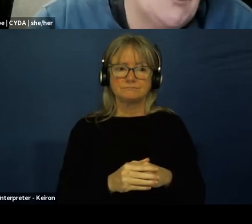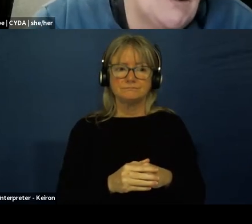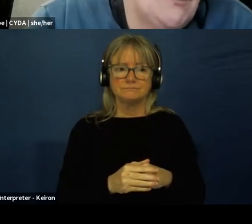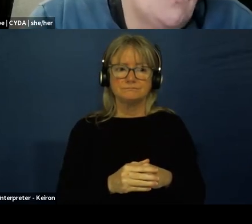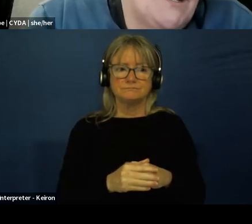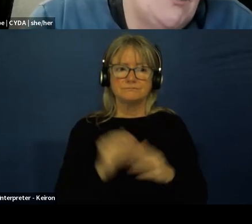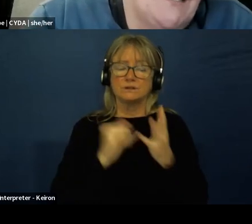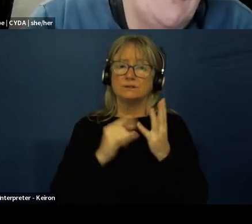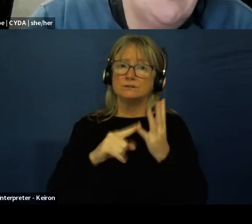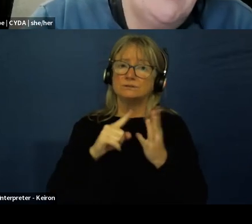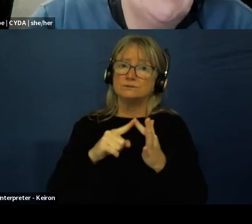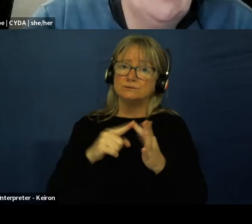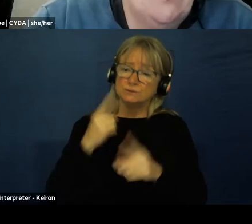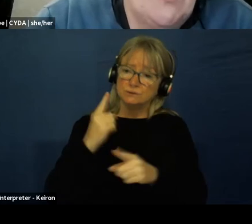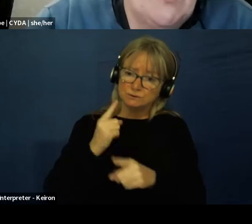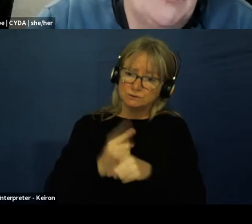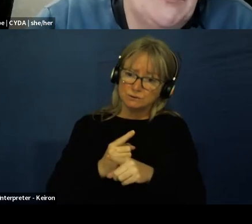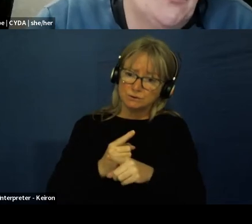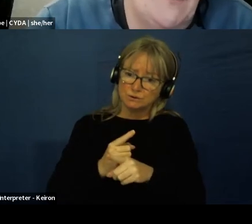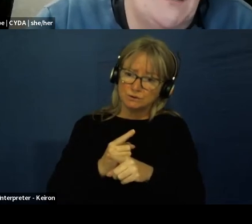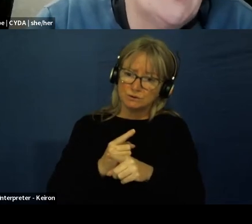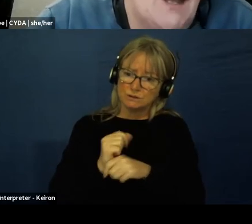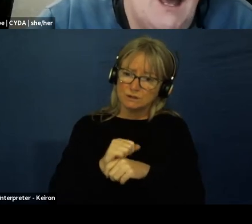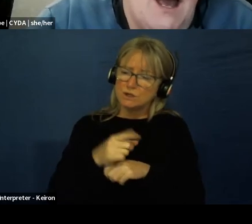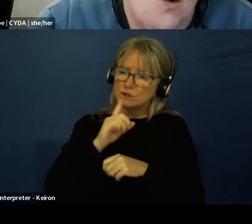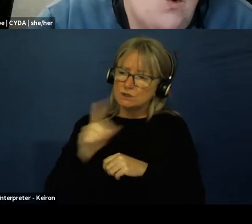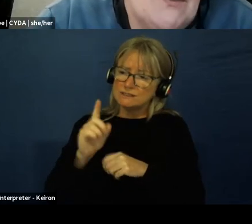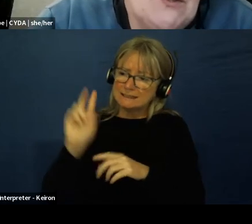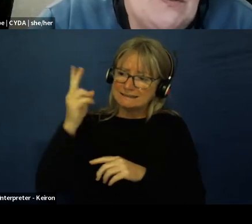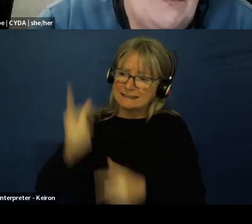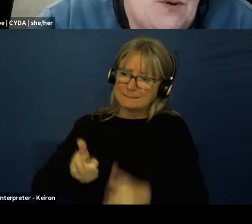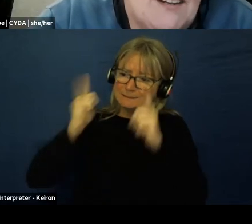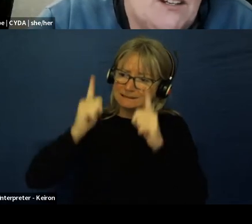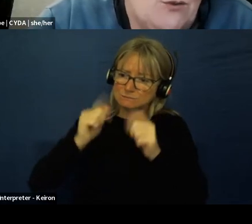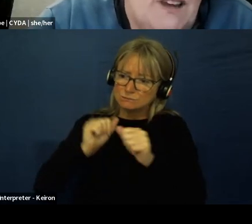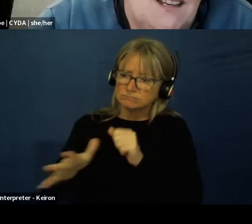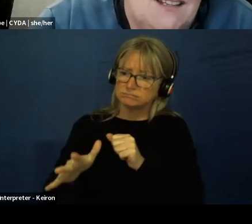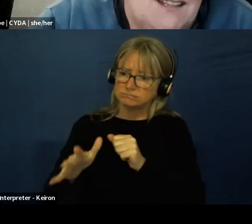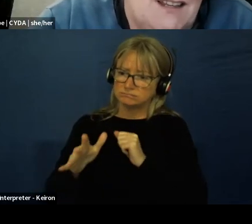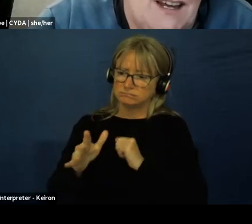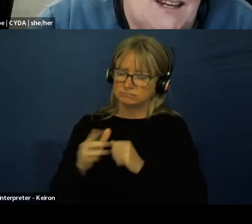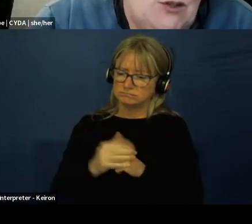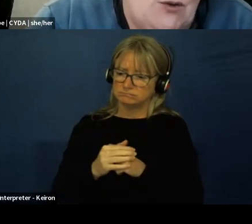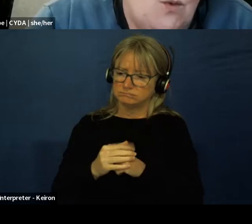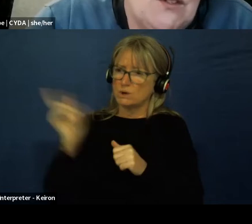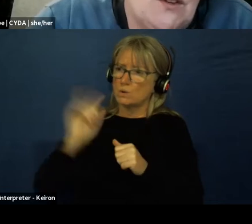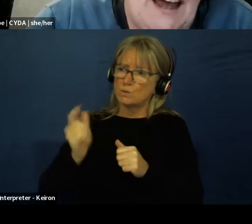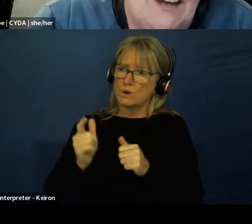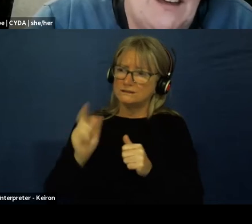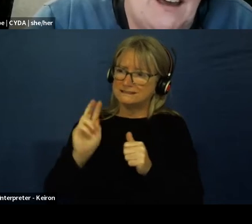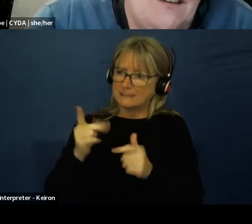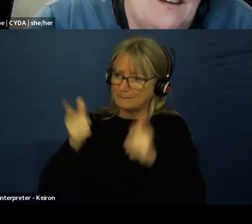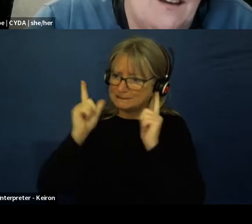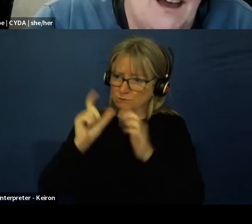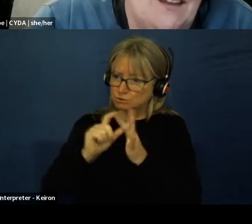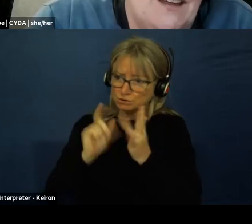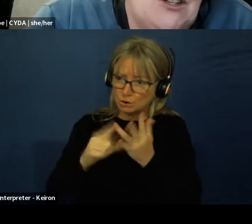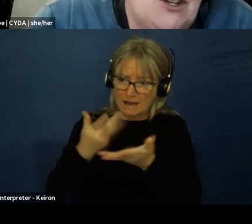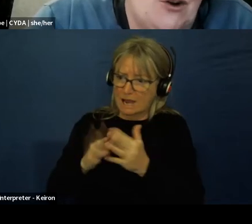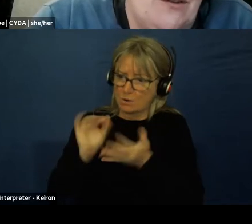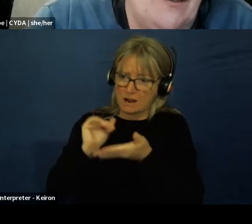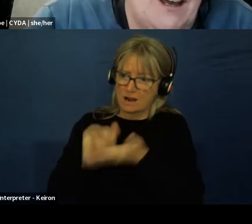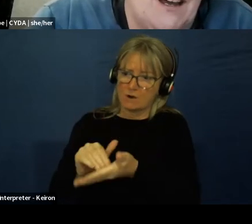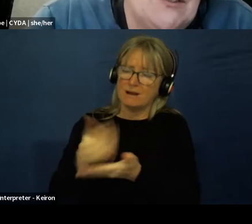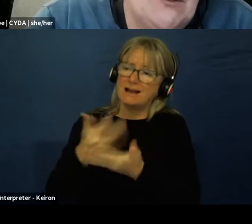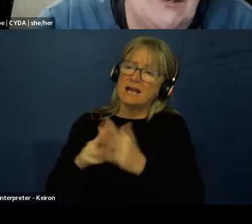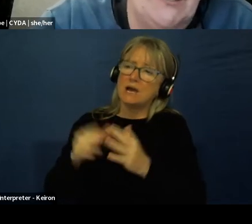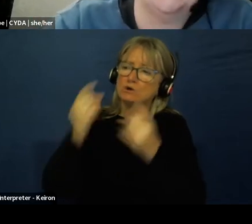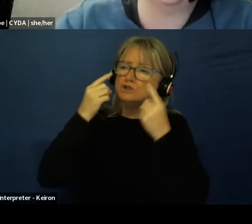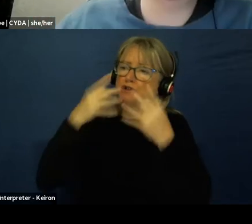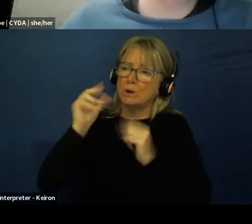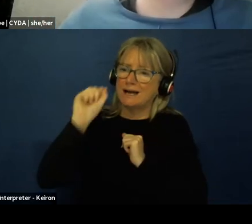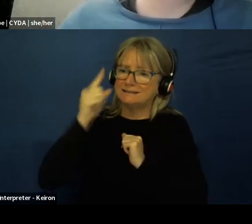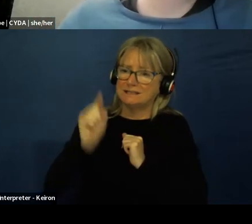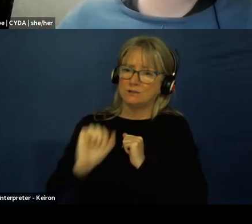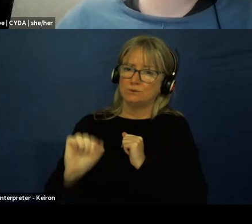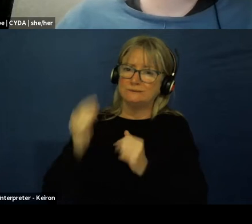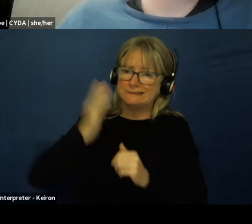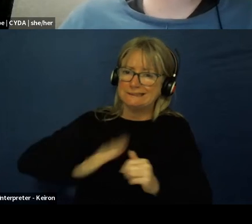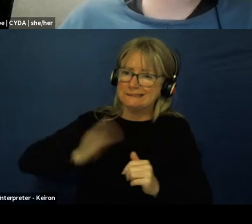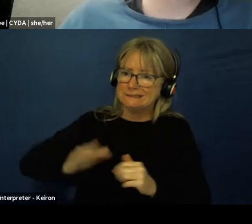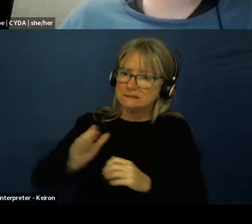we can I ask you a question when you say the assistant principal was tremendous. What sort of practical things did they do what, how did they, how did they show that they understood.